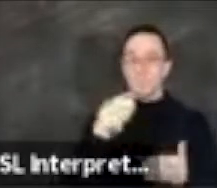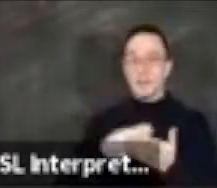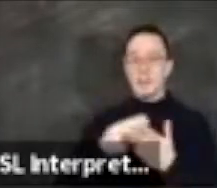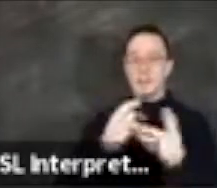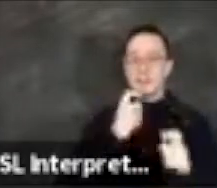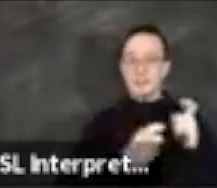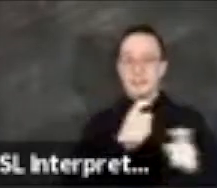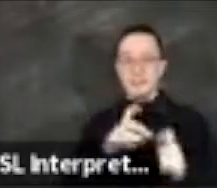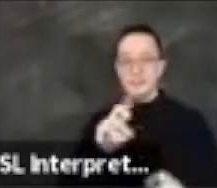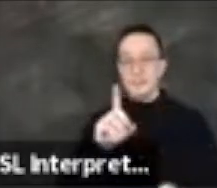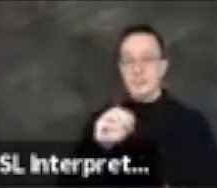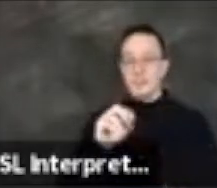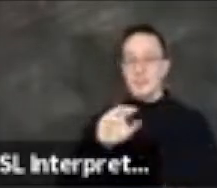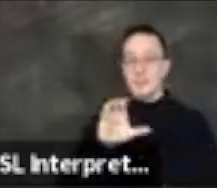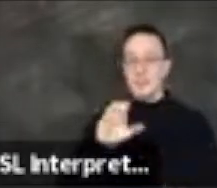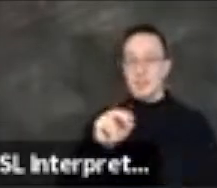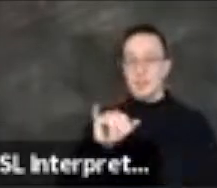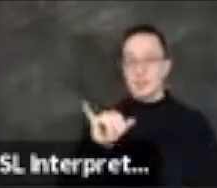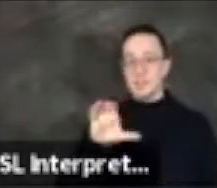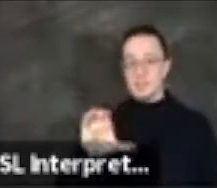GOING TO NAME, I'M GOING TO MENTION OUT LOUD.